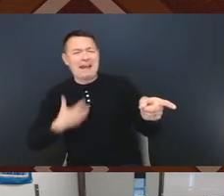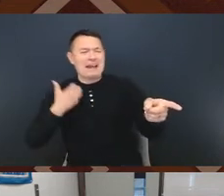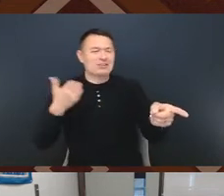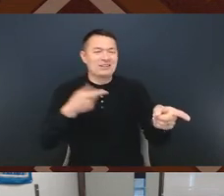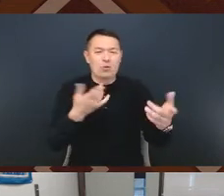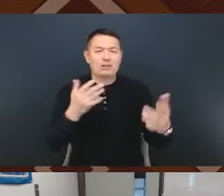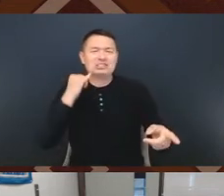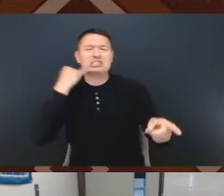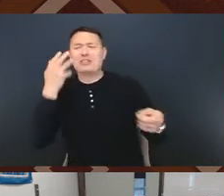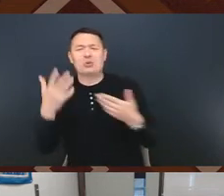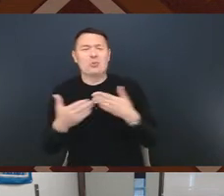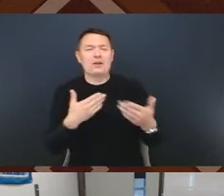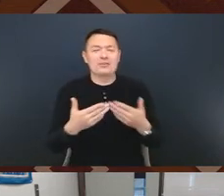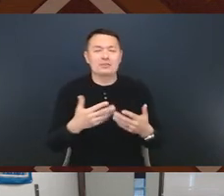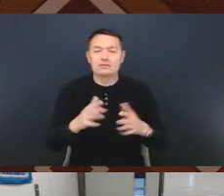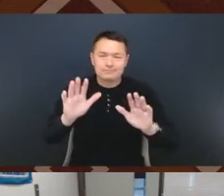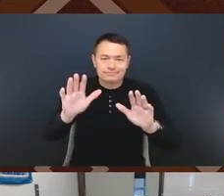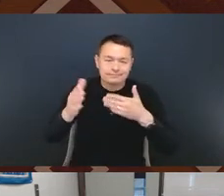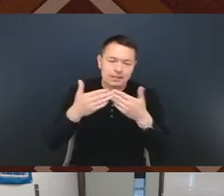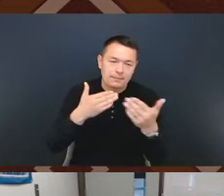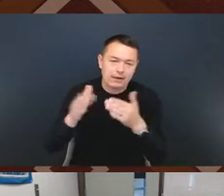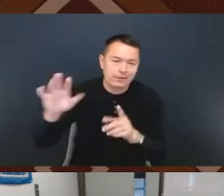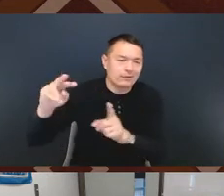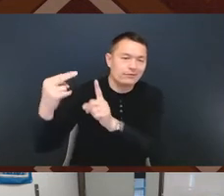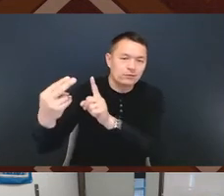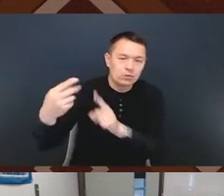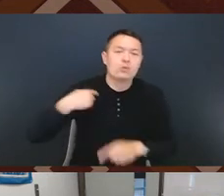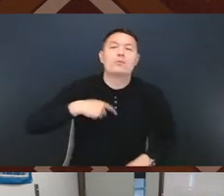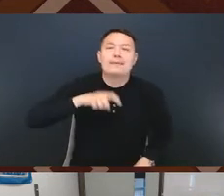or whatever it is we have to fight back when we need to.